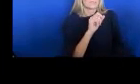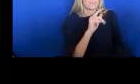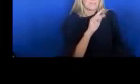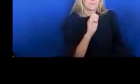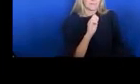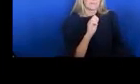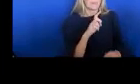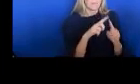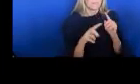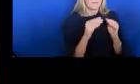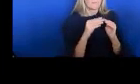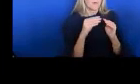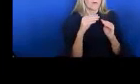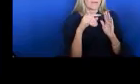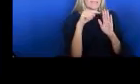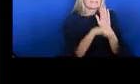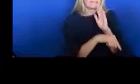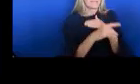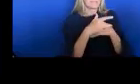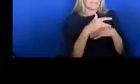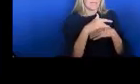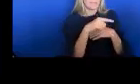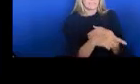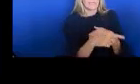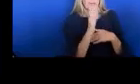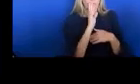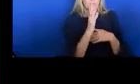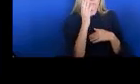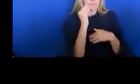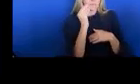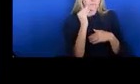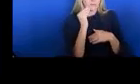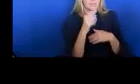we need to be careful with how we touch, smell, and taste. Your